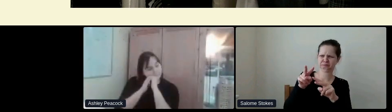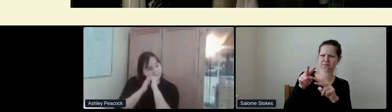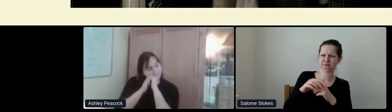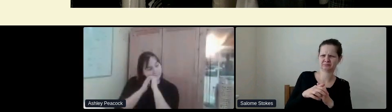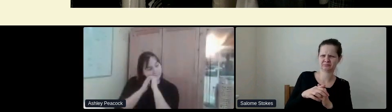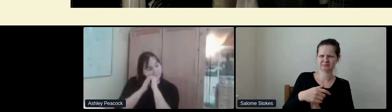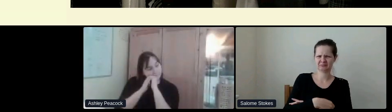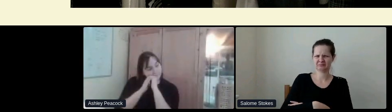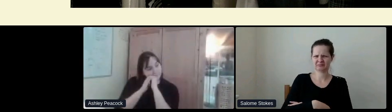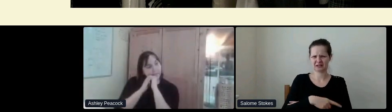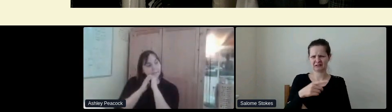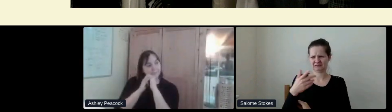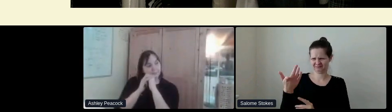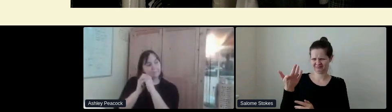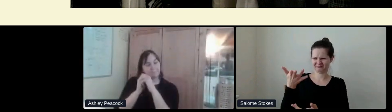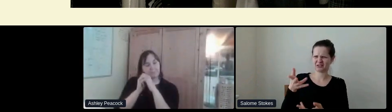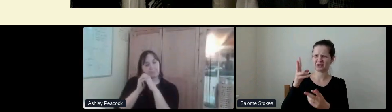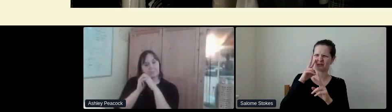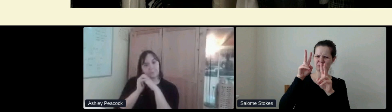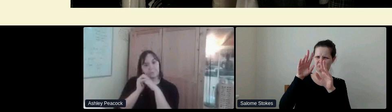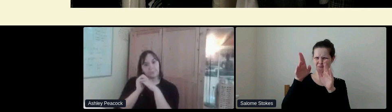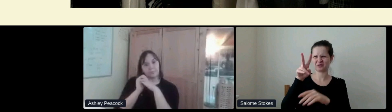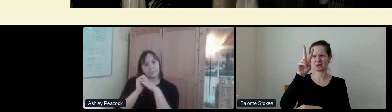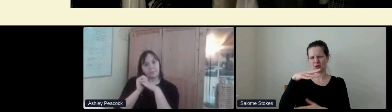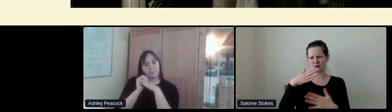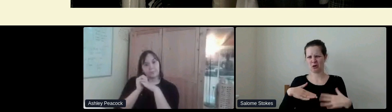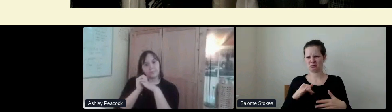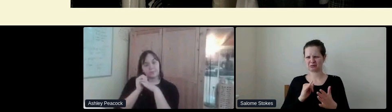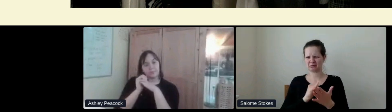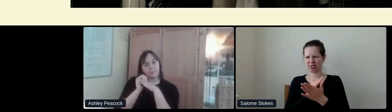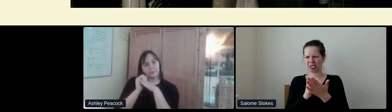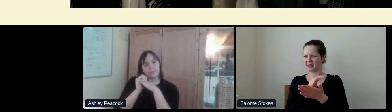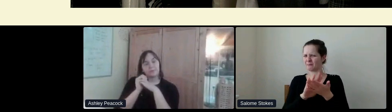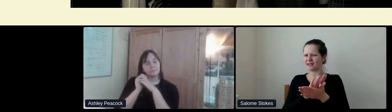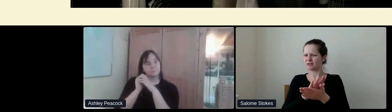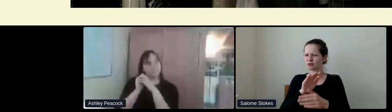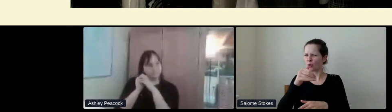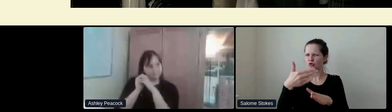your job, whether you care about the company's reputation, whether the company is professional,